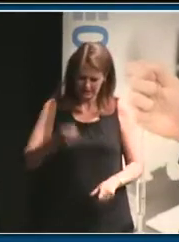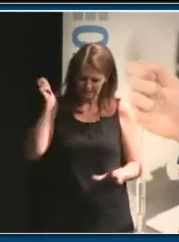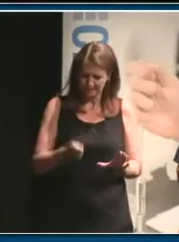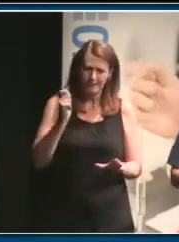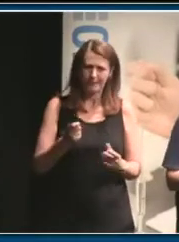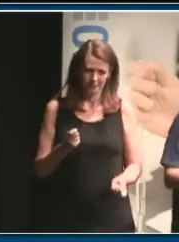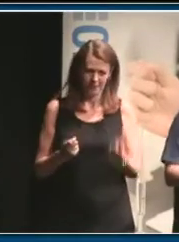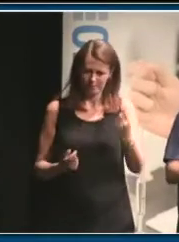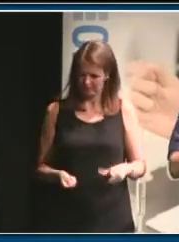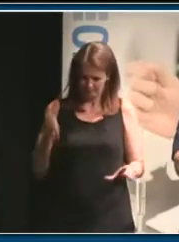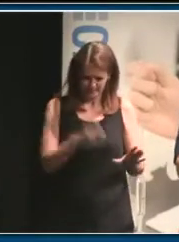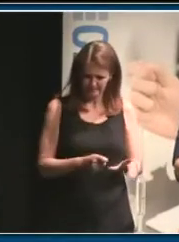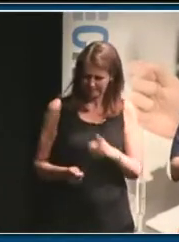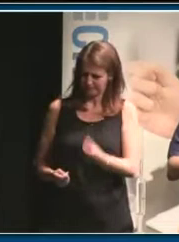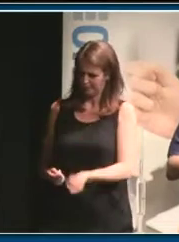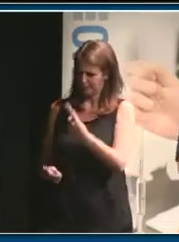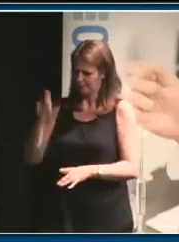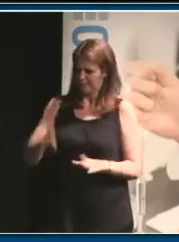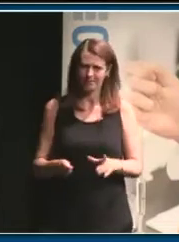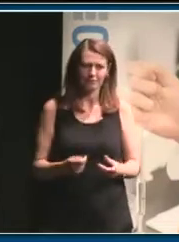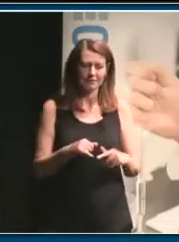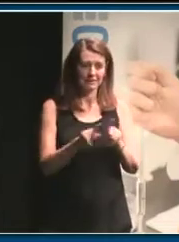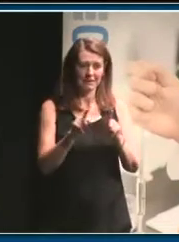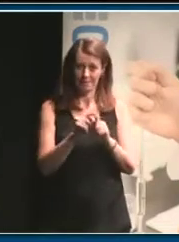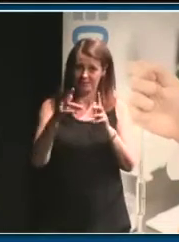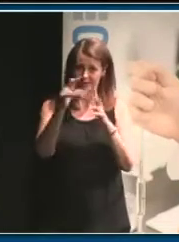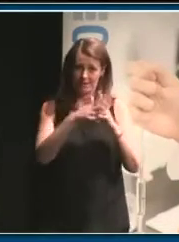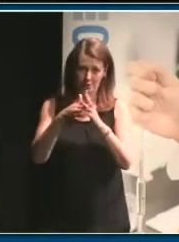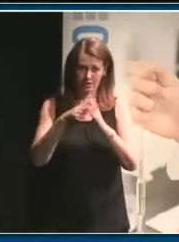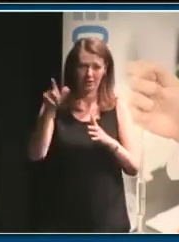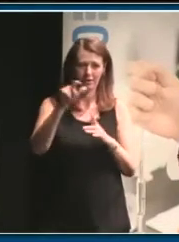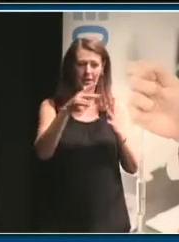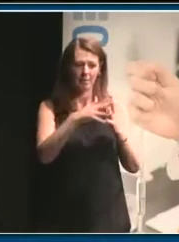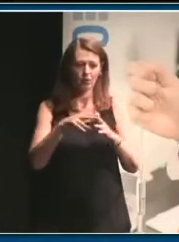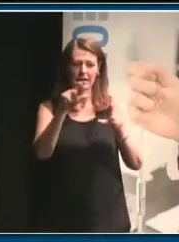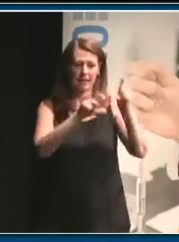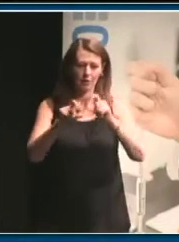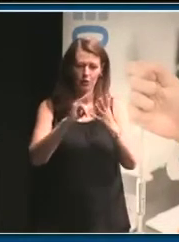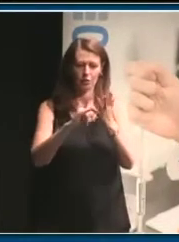guy comes up. Well in the United States, the American Chemical Society… what is its mascot?